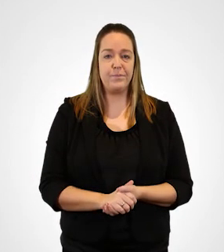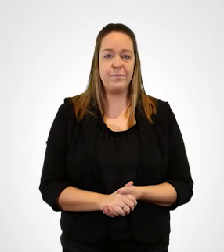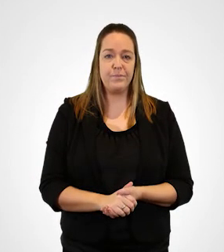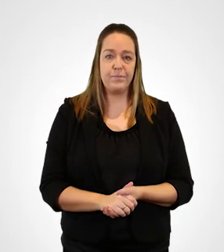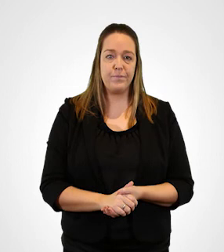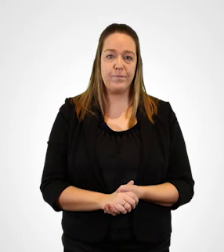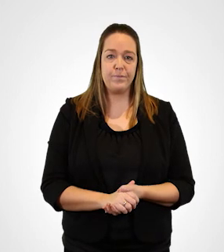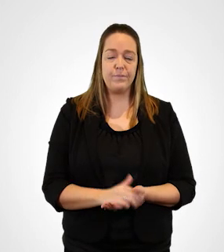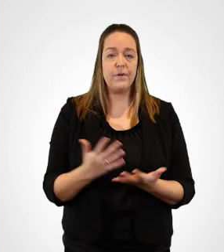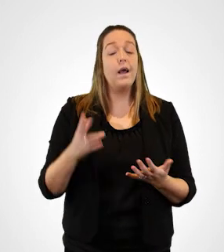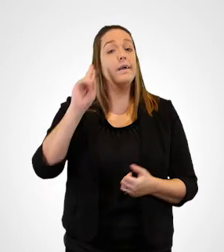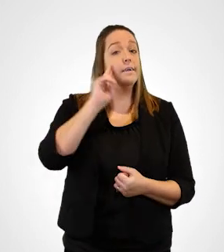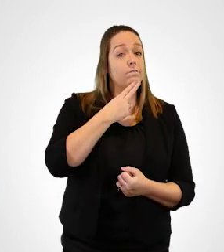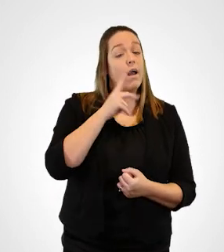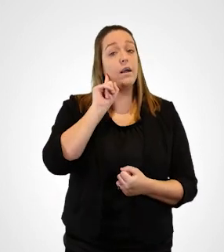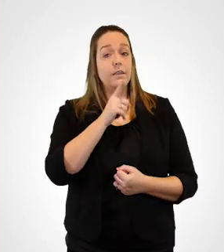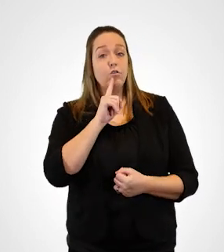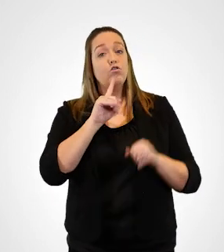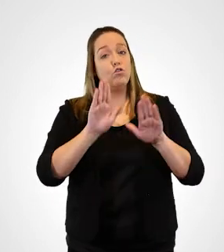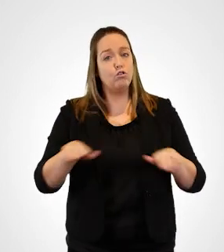So I think that deaf children and hearing children